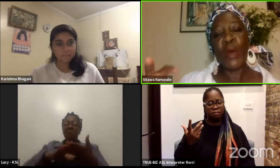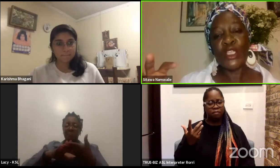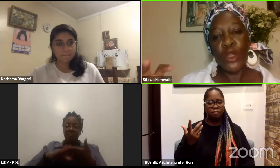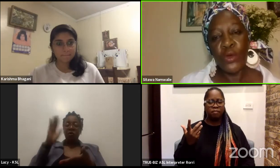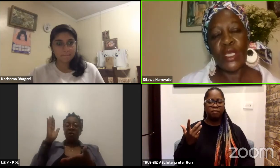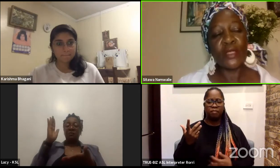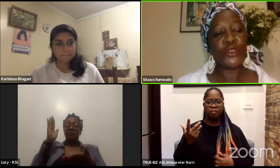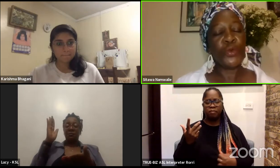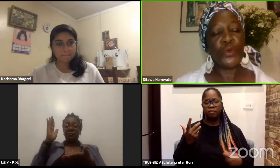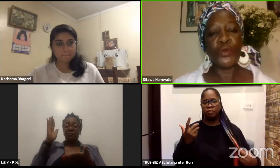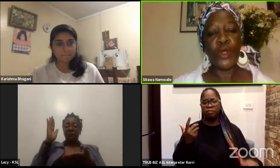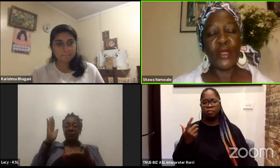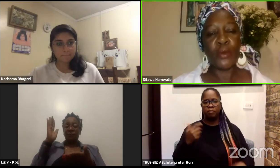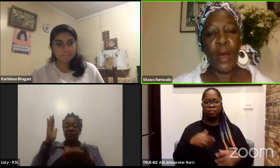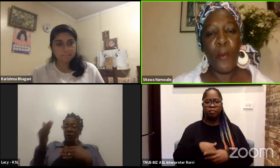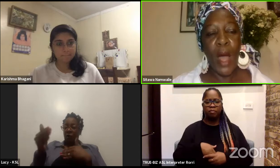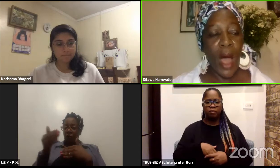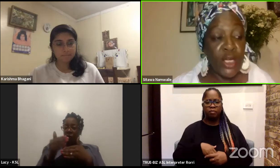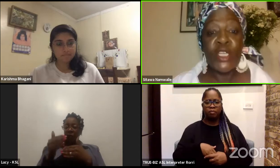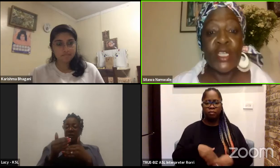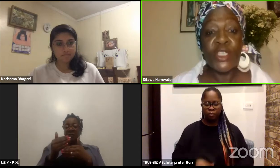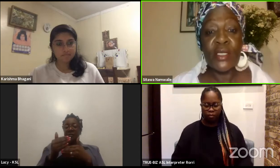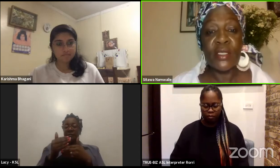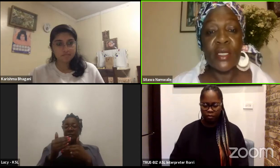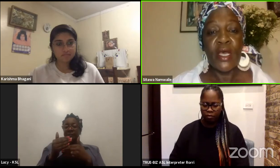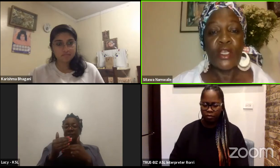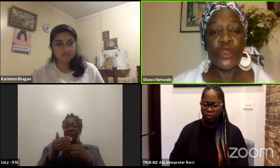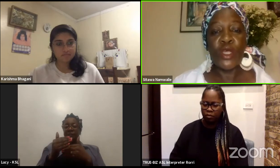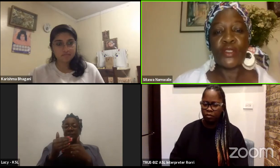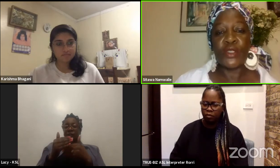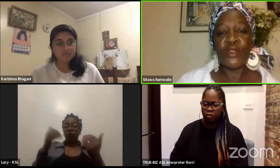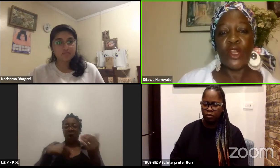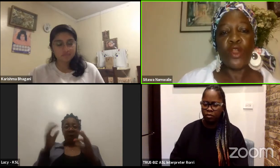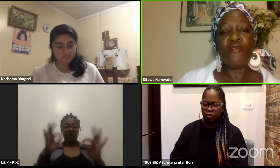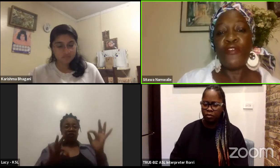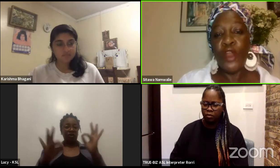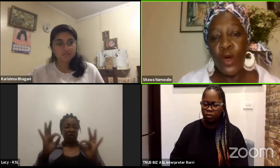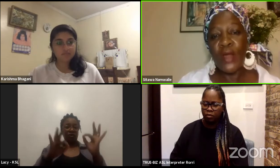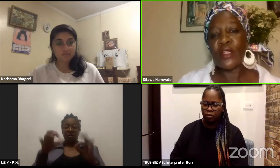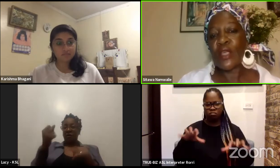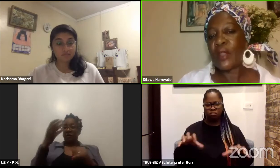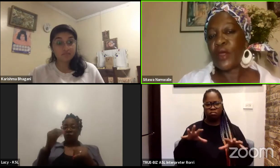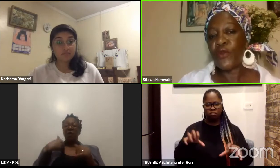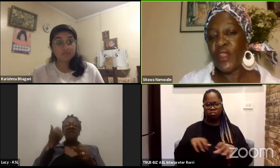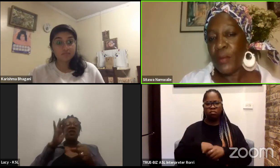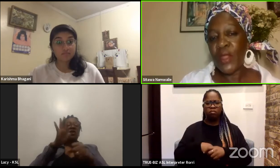is much closer to our traditions. So there's a lot of flow and the rhythm